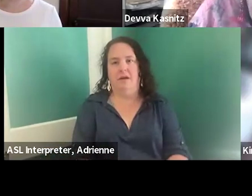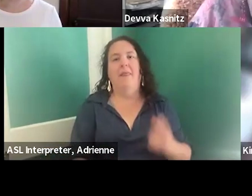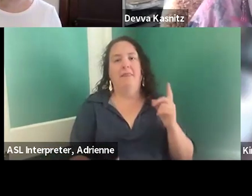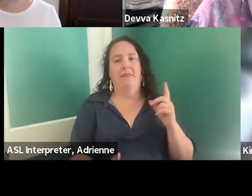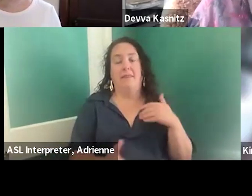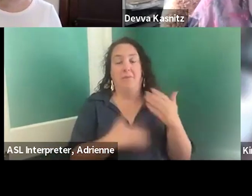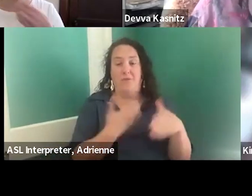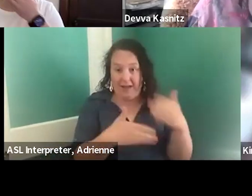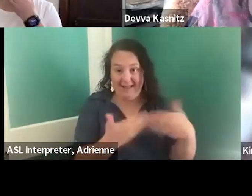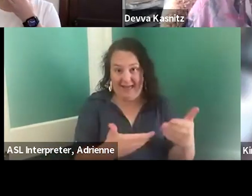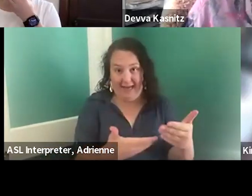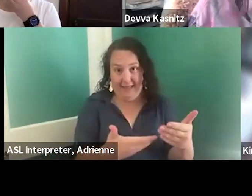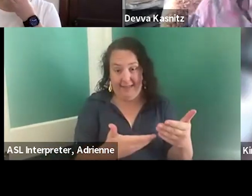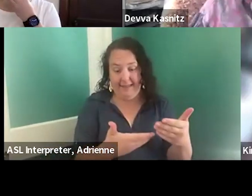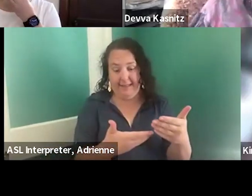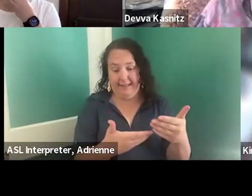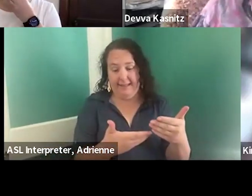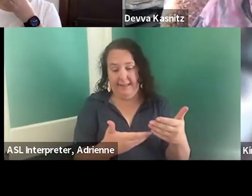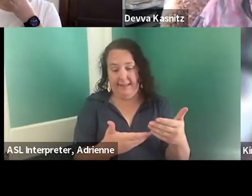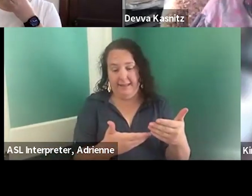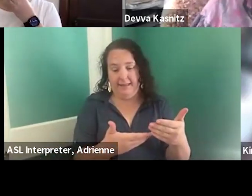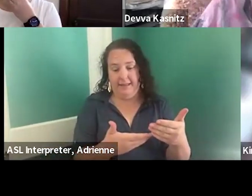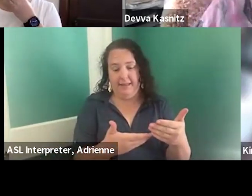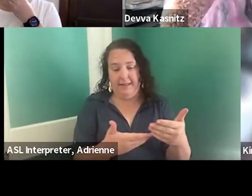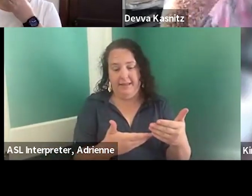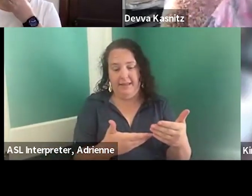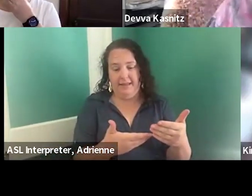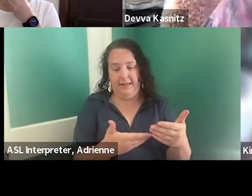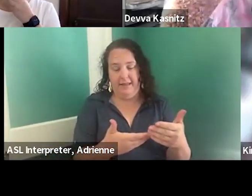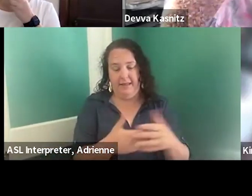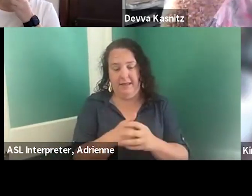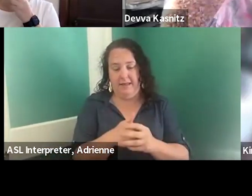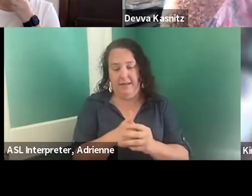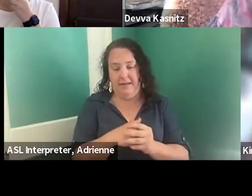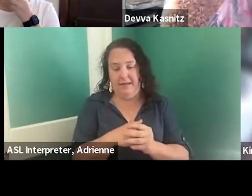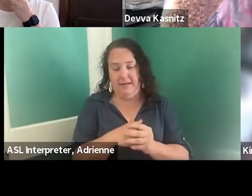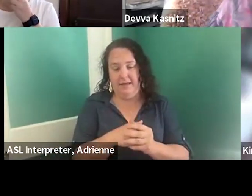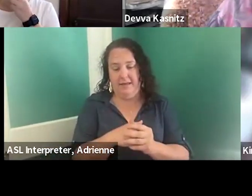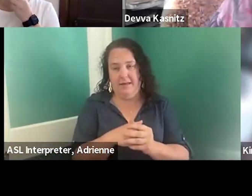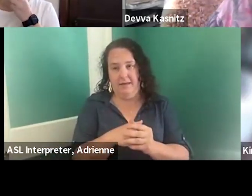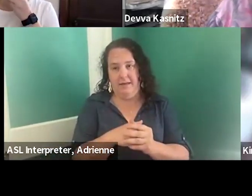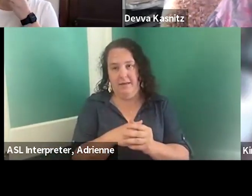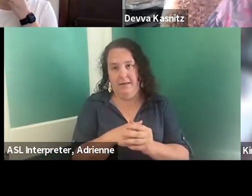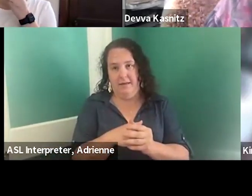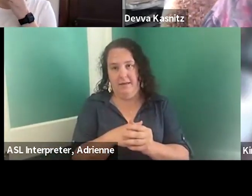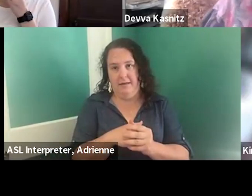The process. Of accommodation.